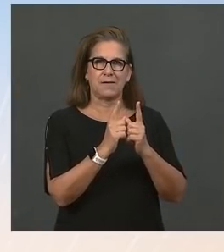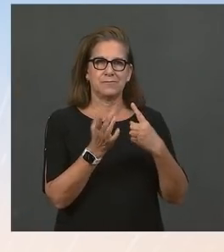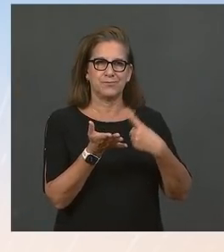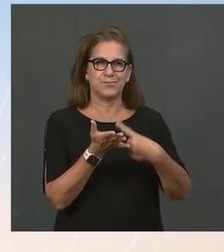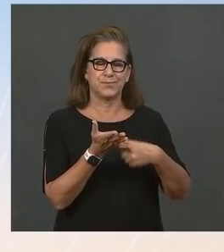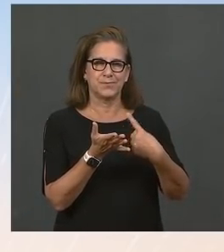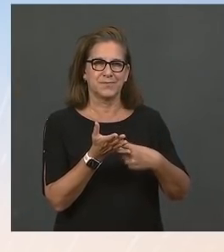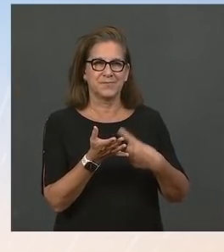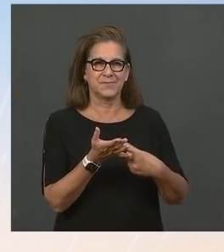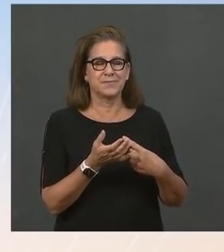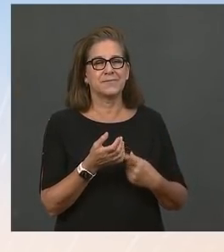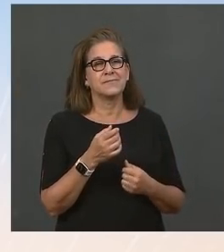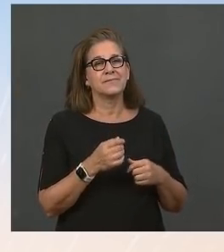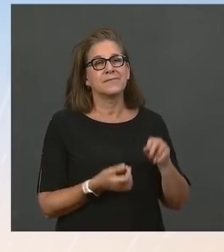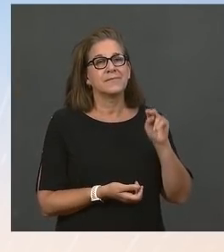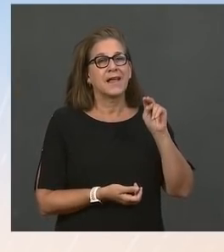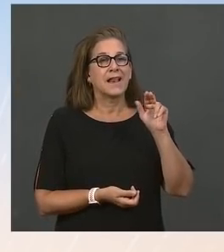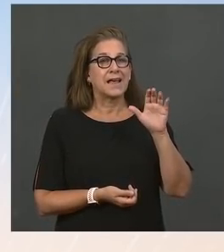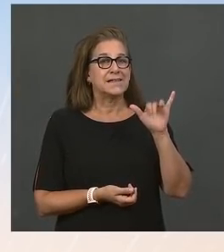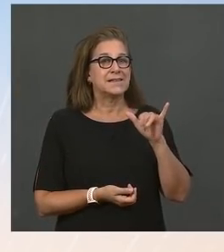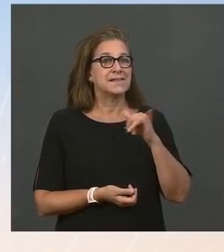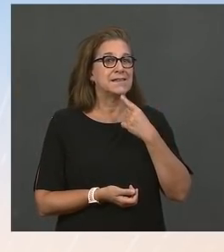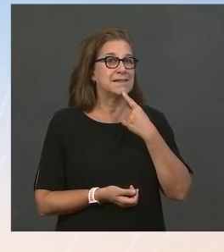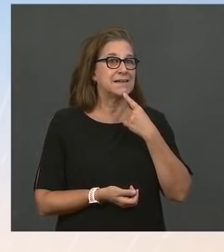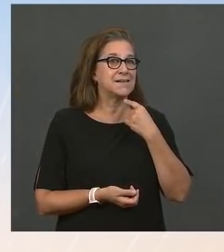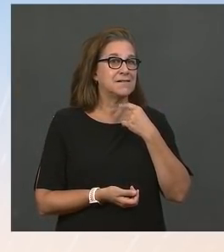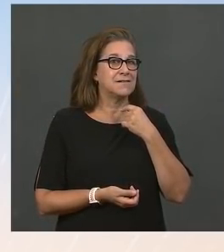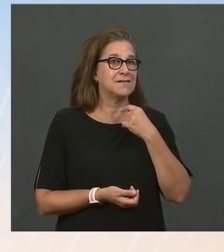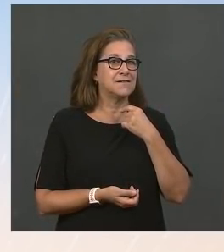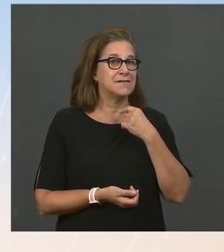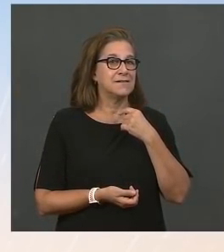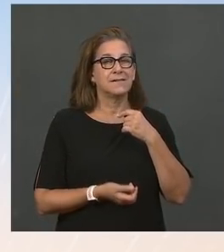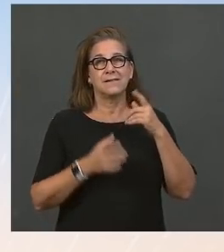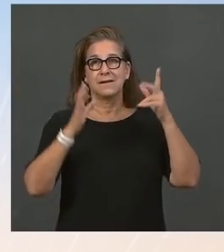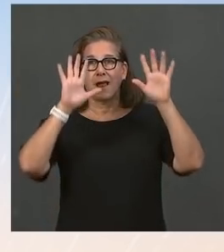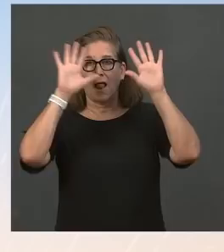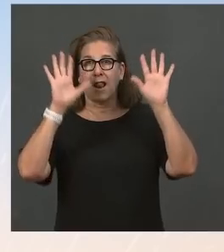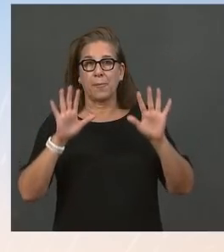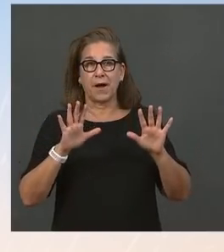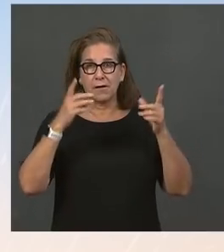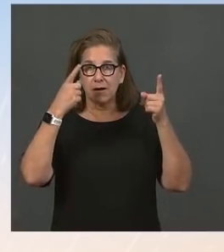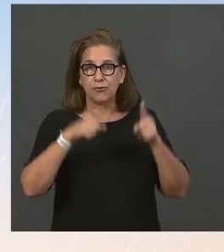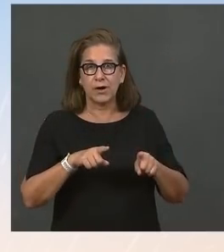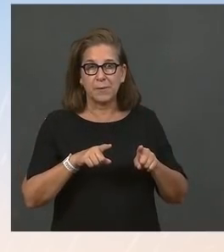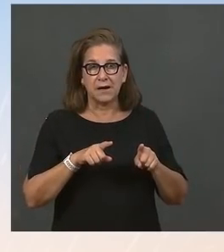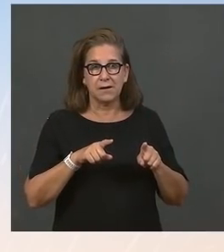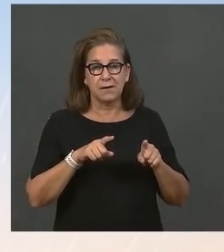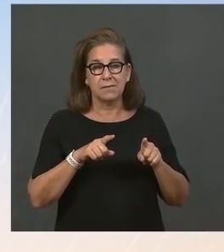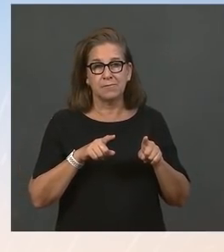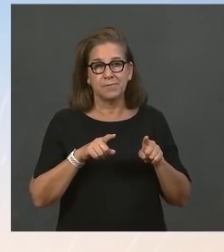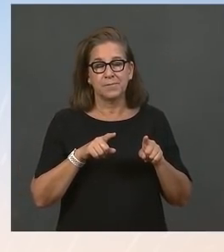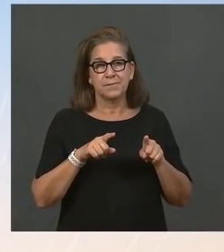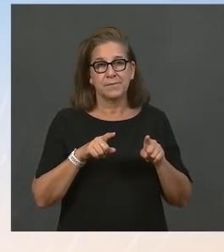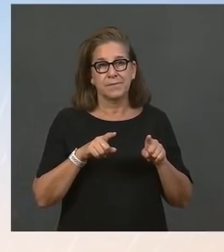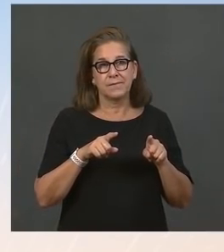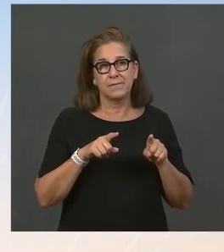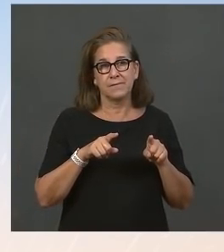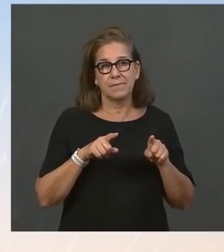and suggested it could be done. Has the White House and congressional Democrats identified any substitute for the Clean Energy Performance Program